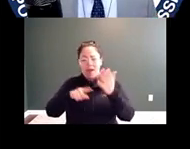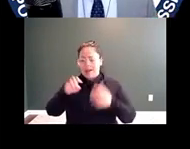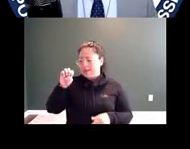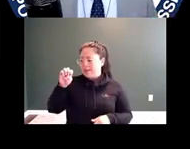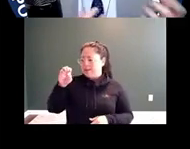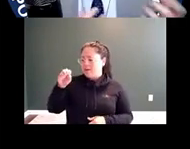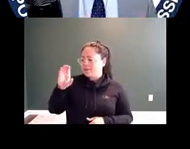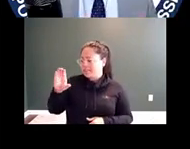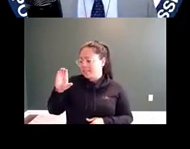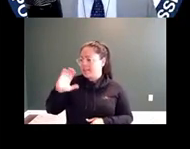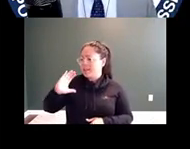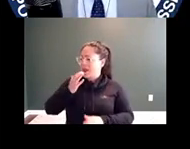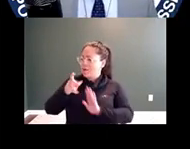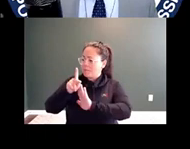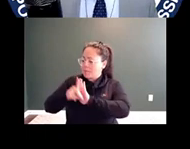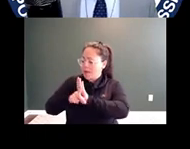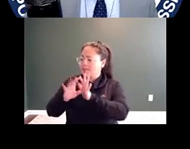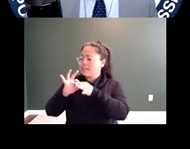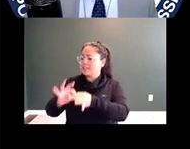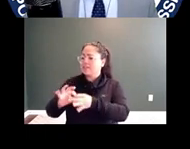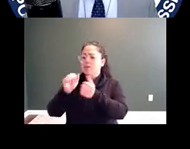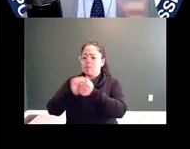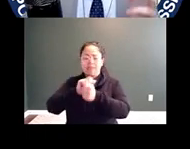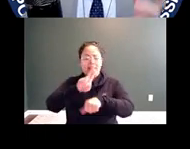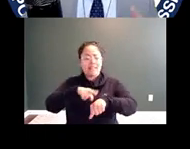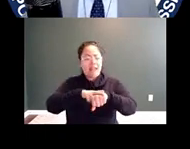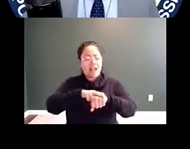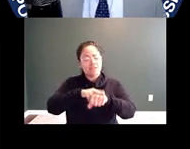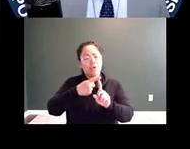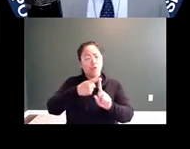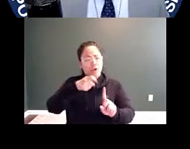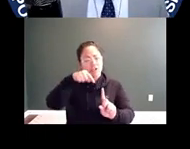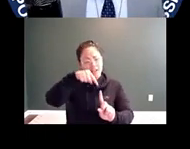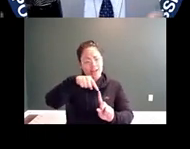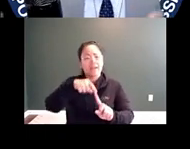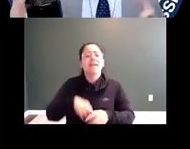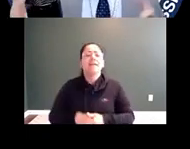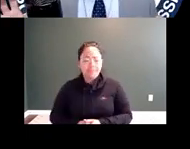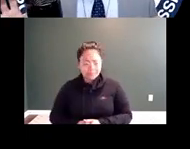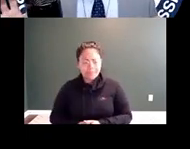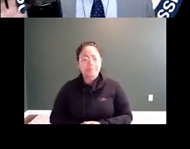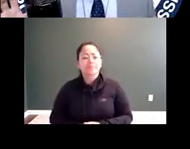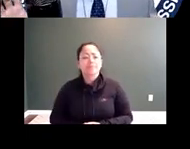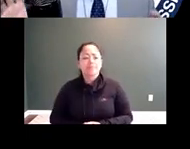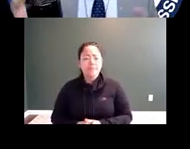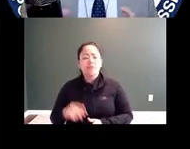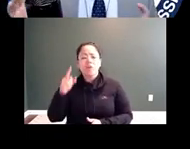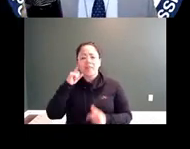and just by looking at the laws that we enforce. So I think it's easier sometimes to think about the EEOC and what we do